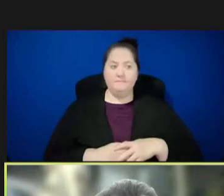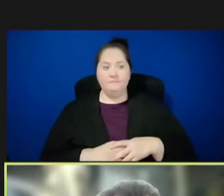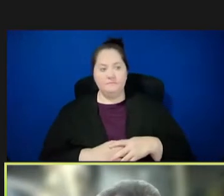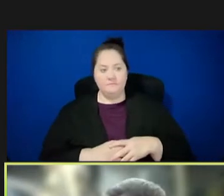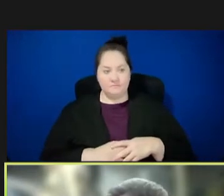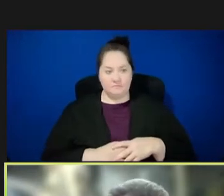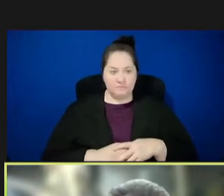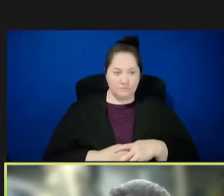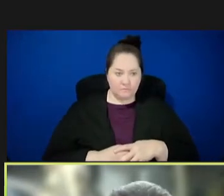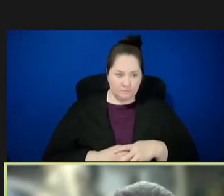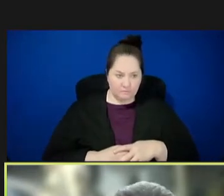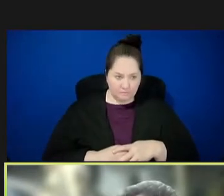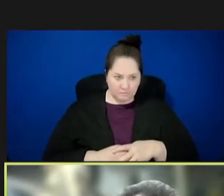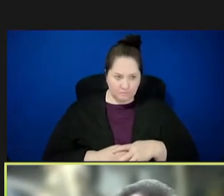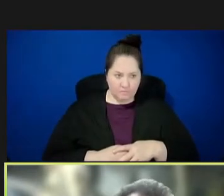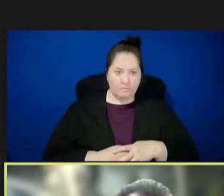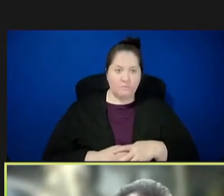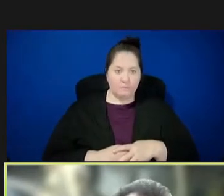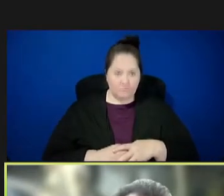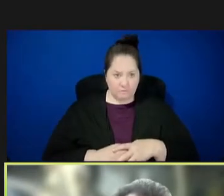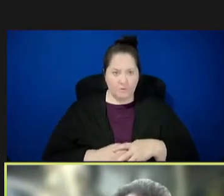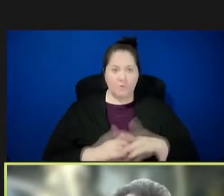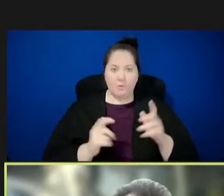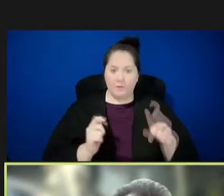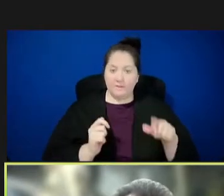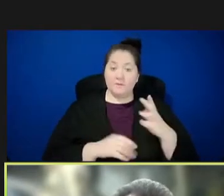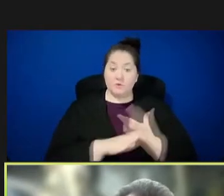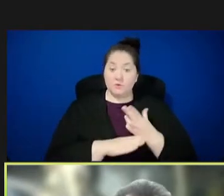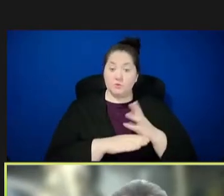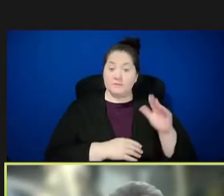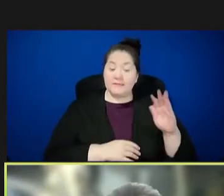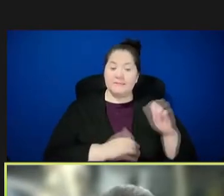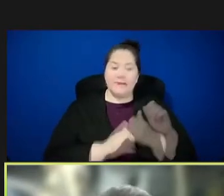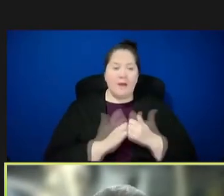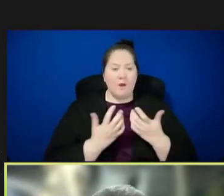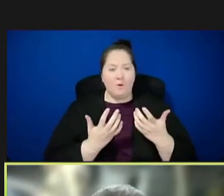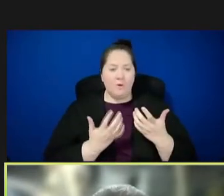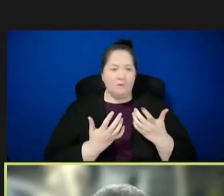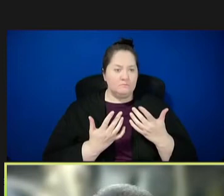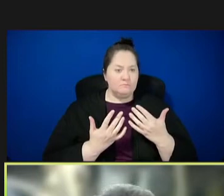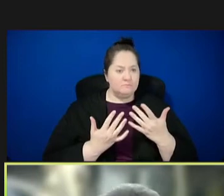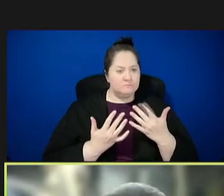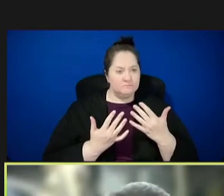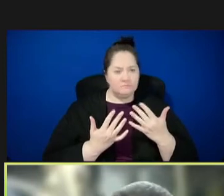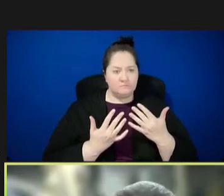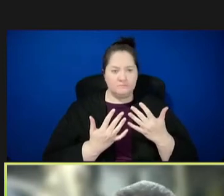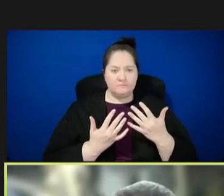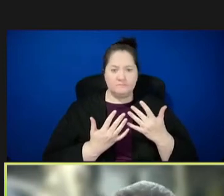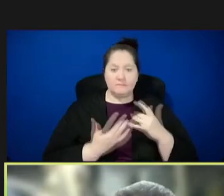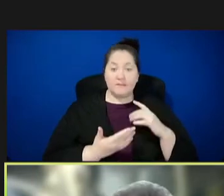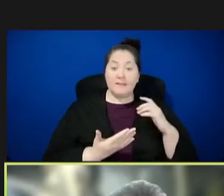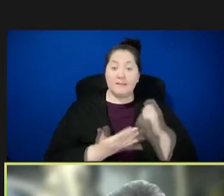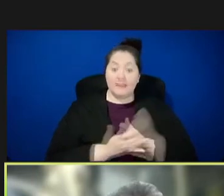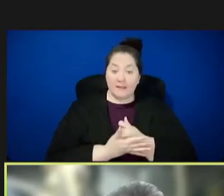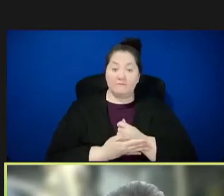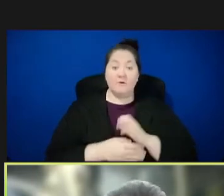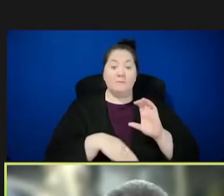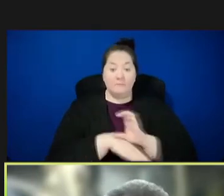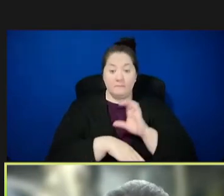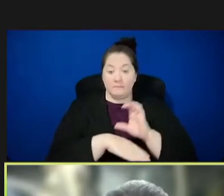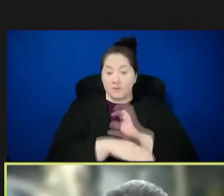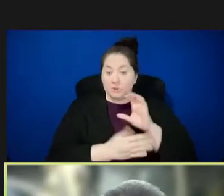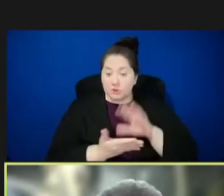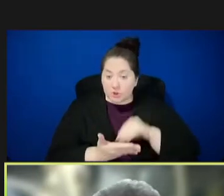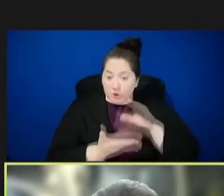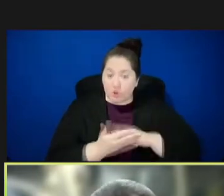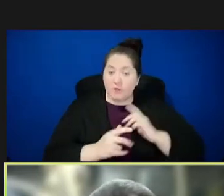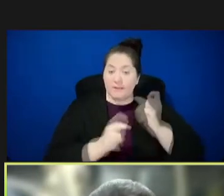this use case to find a way to leverage a machine learning algorithm to predict that anomalous in